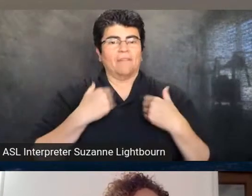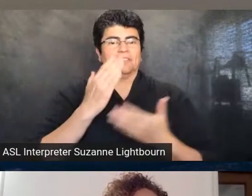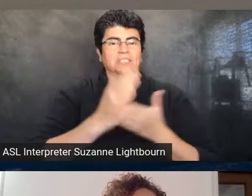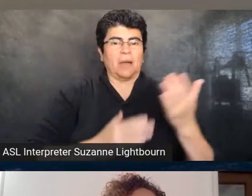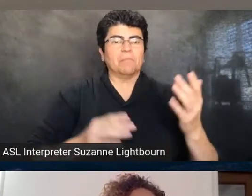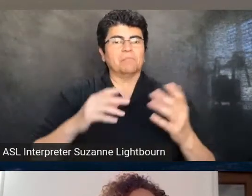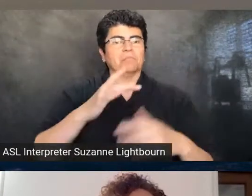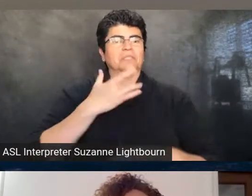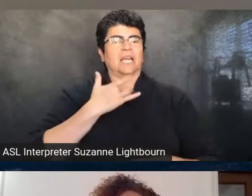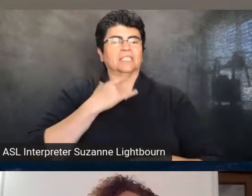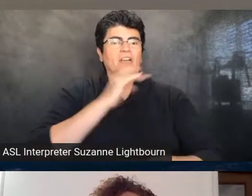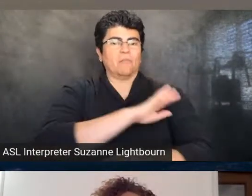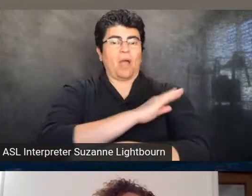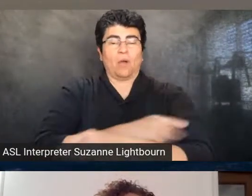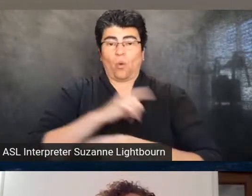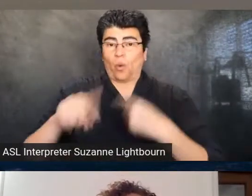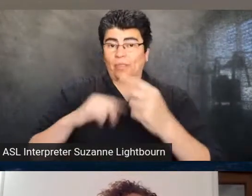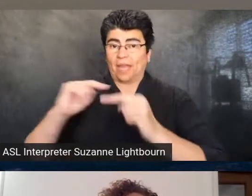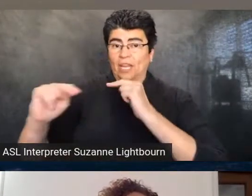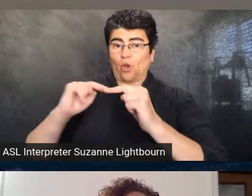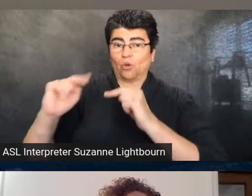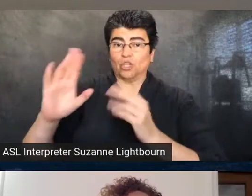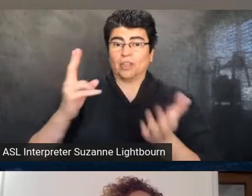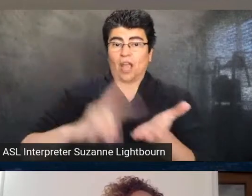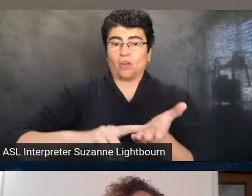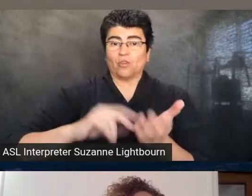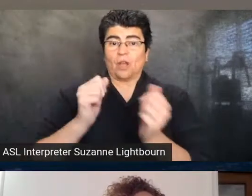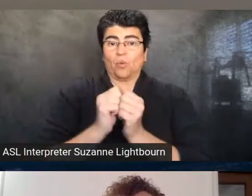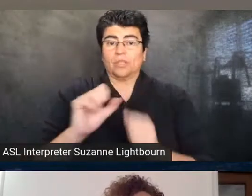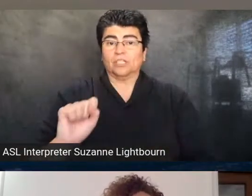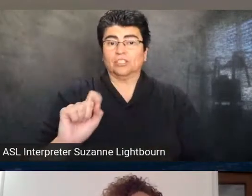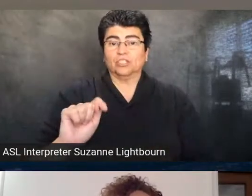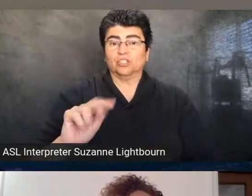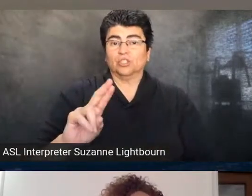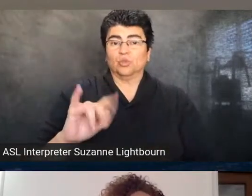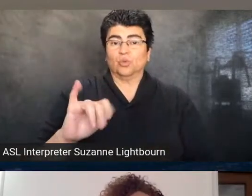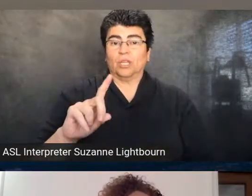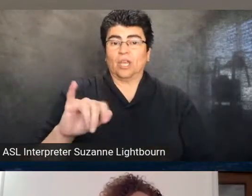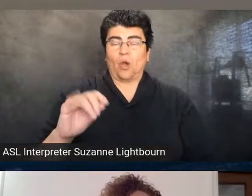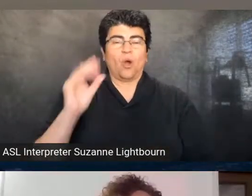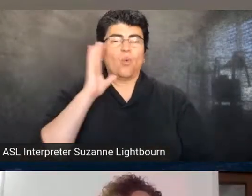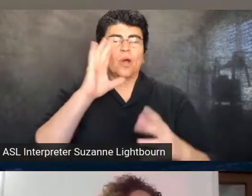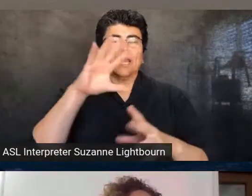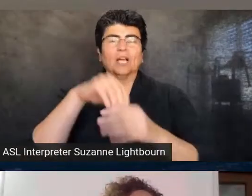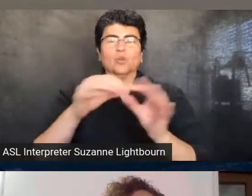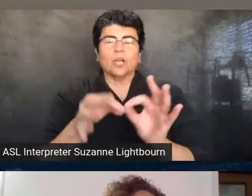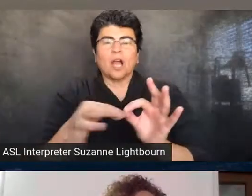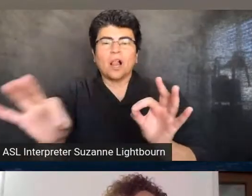when they're negotiating their contracts with the studio, they would include a clause in their contract